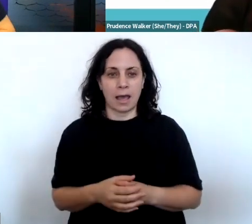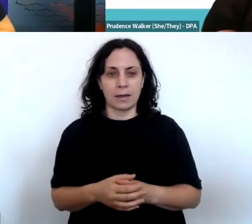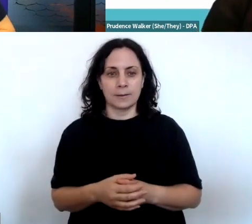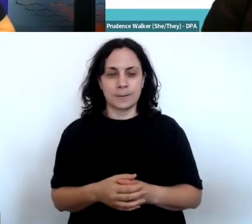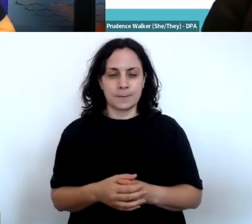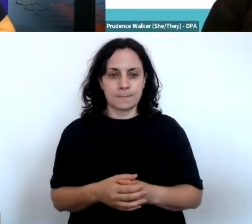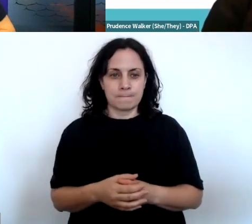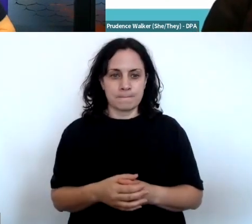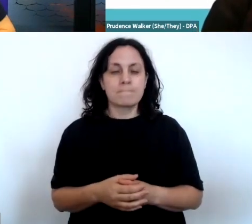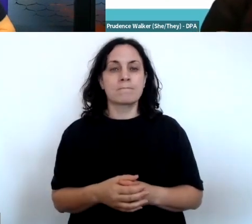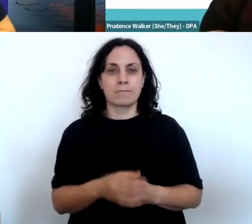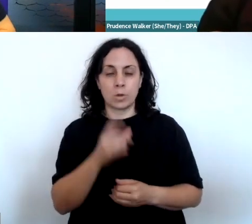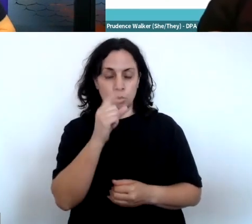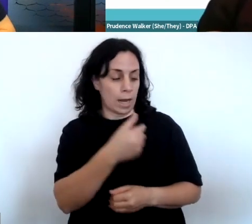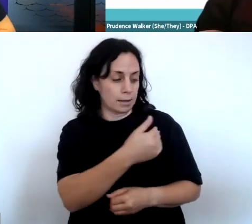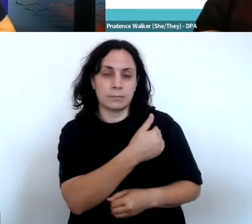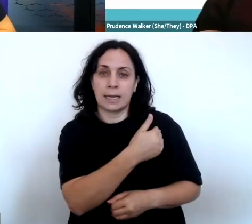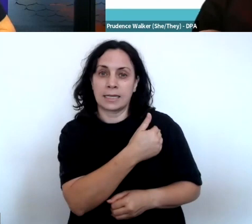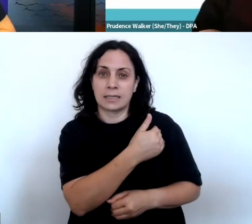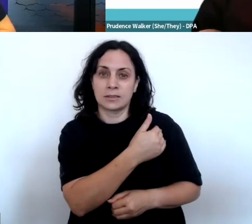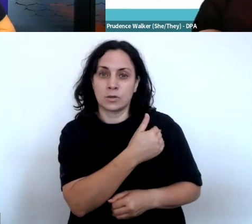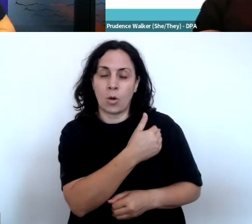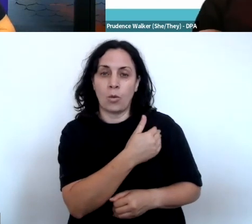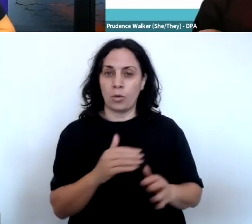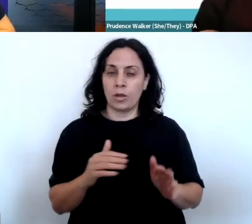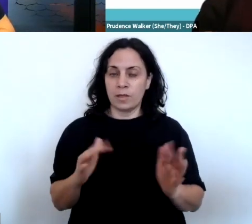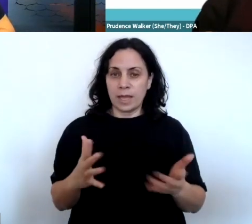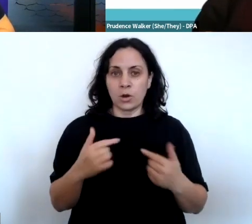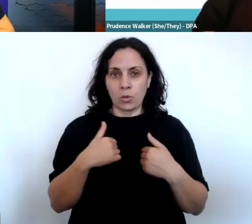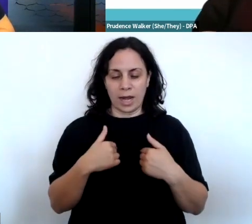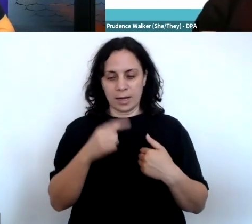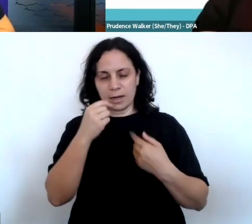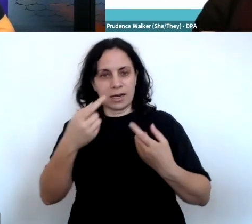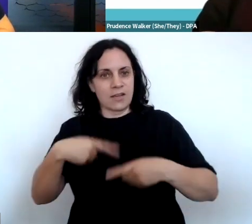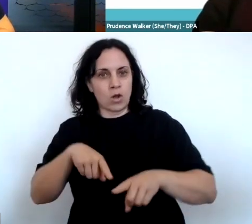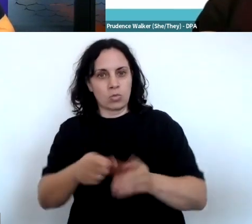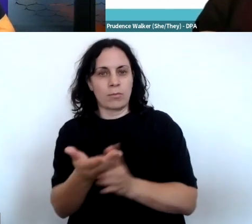and those can be included in the questions that are followed up on the website.